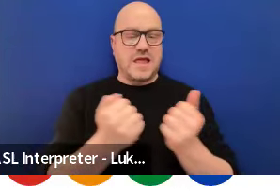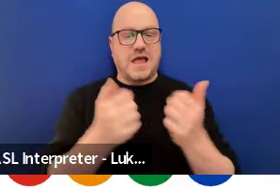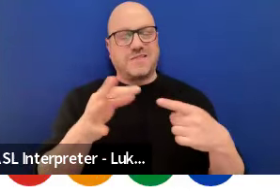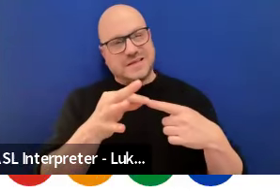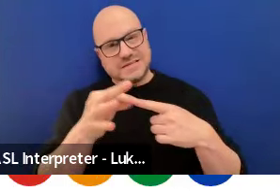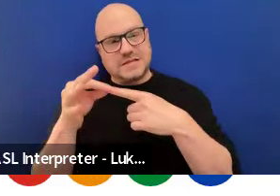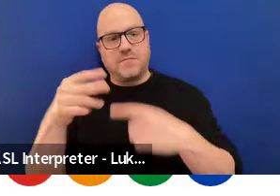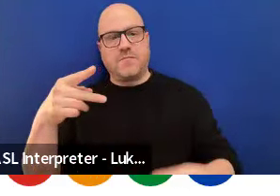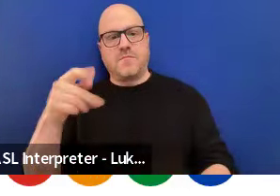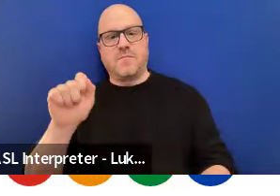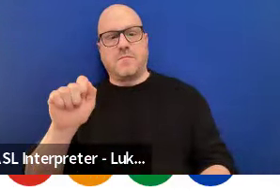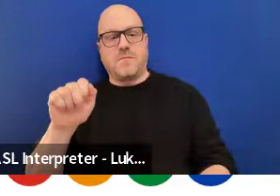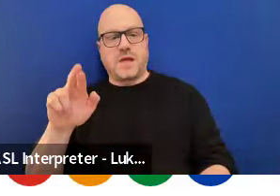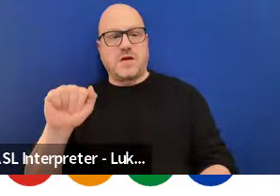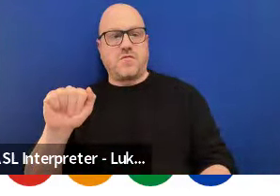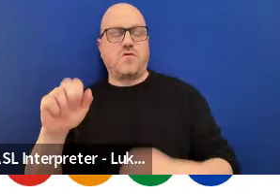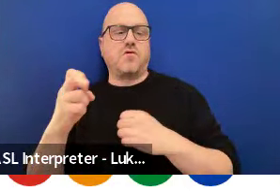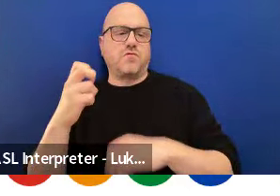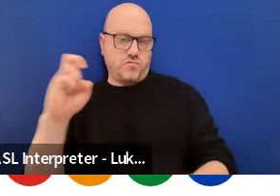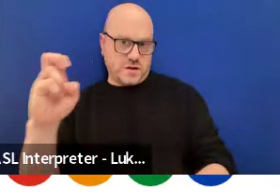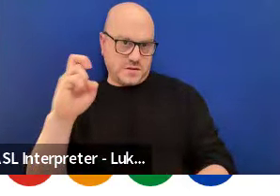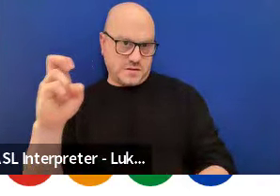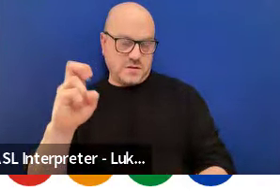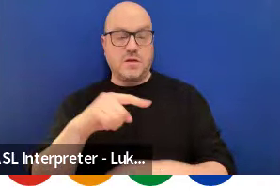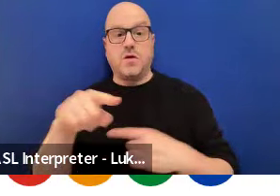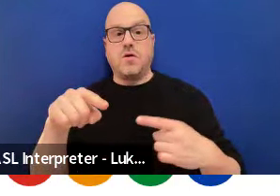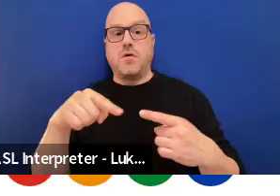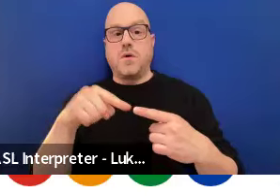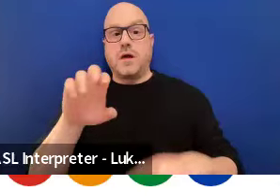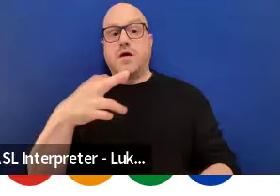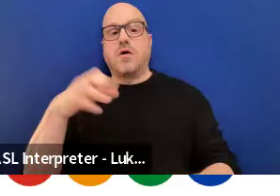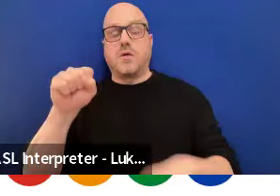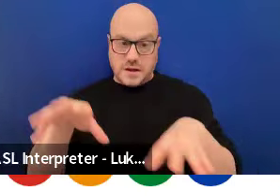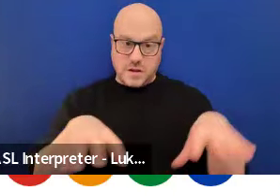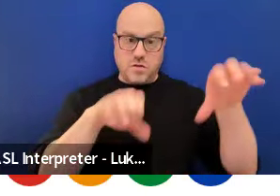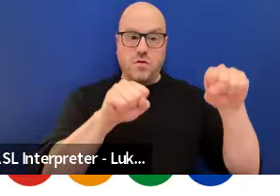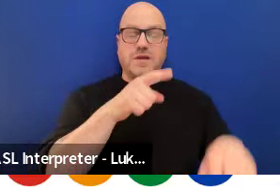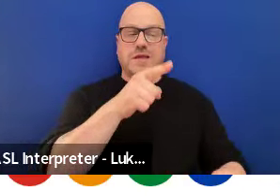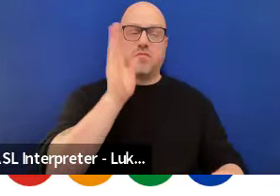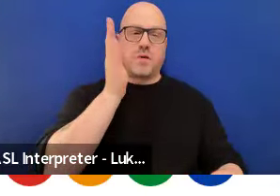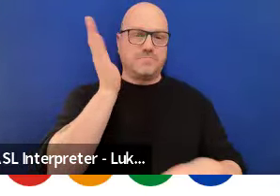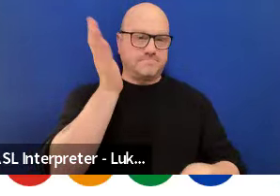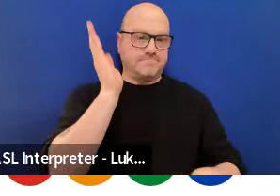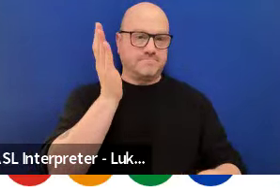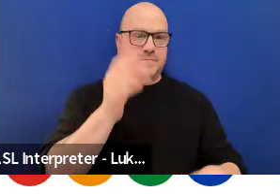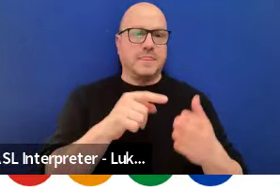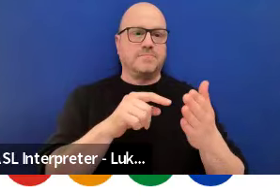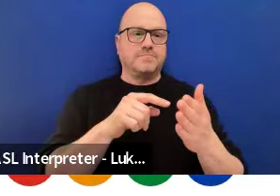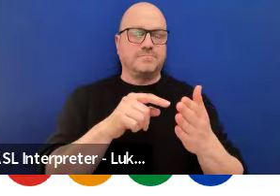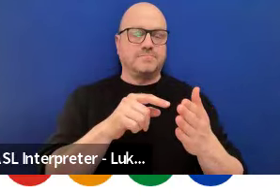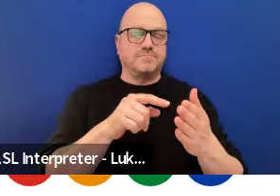OF OUR FIXED-ROUTE SYSTEM. SO, EVERYTHING EXCEPT FOR TRANSIT.